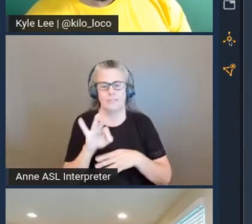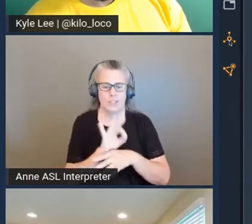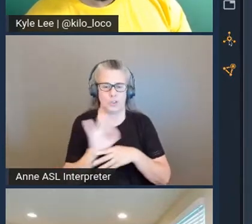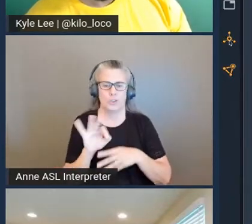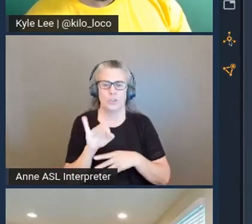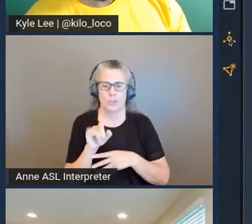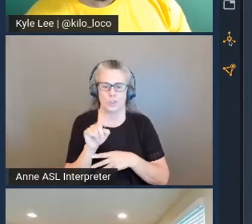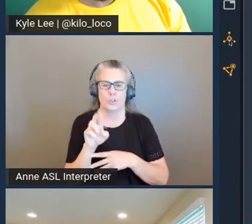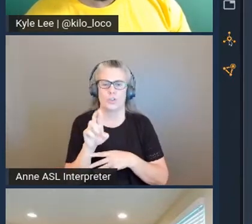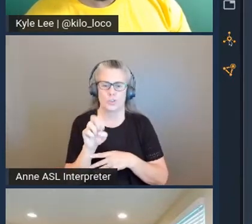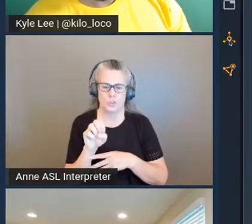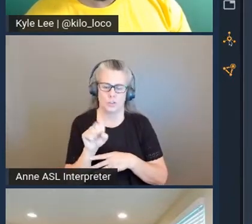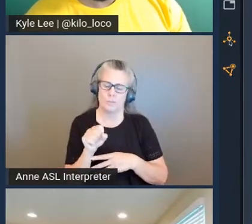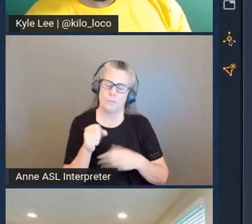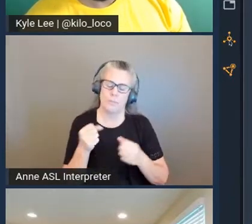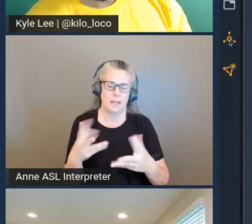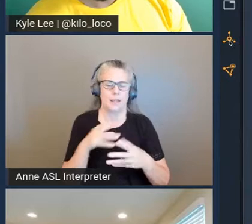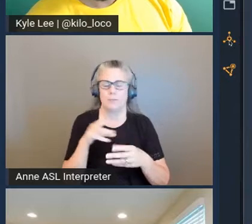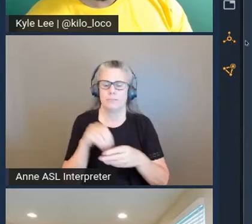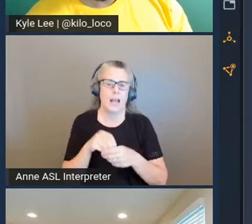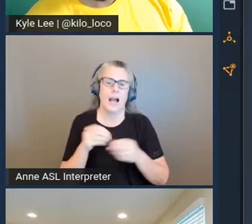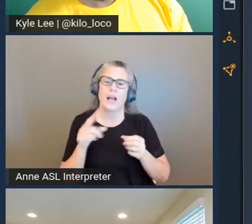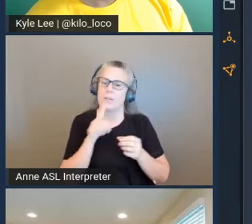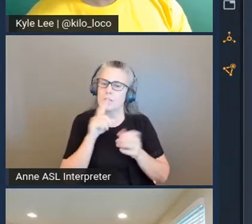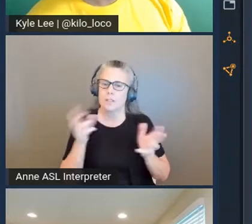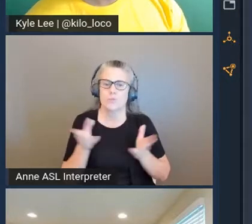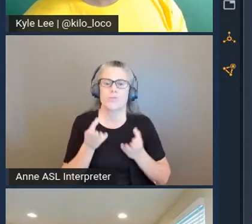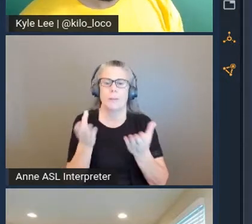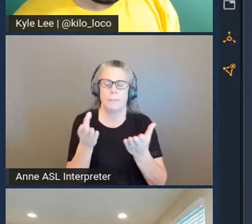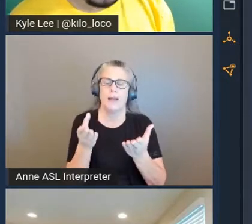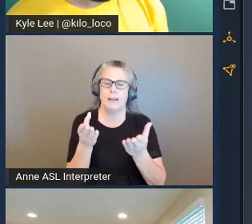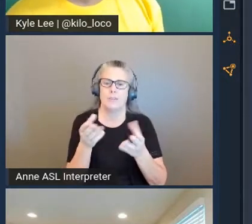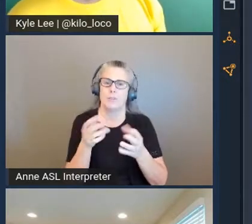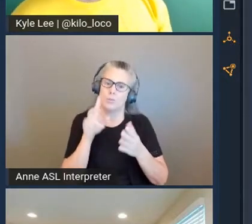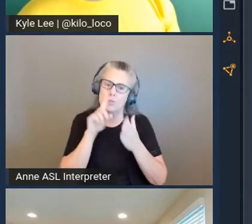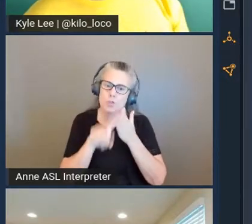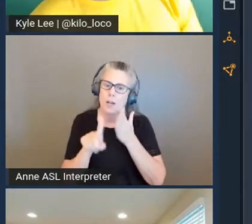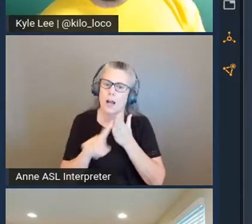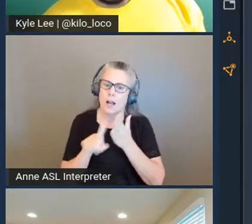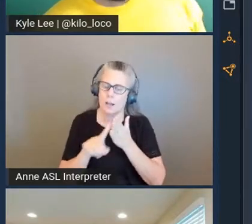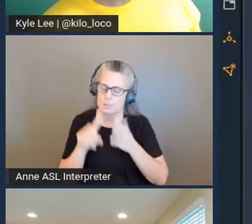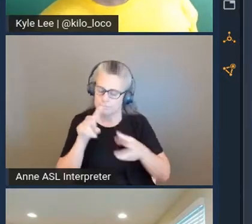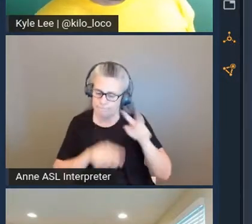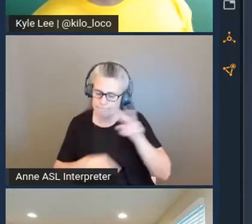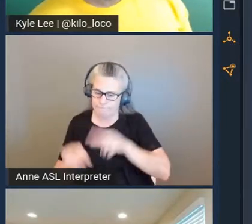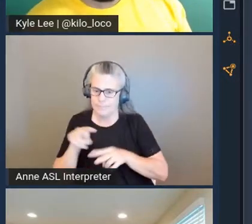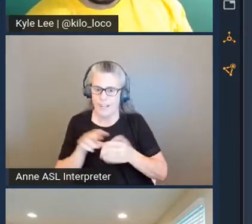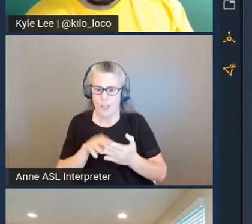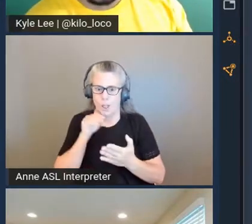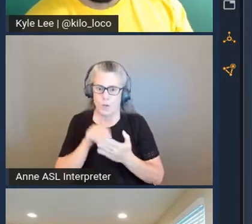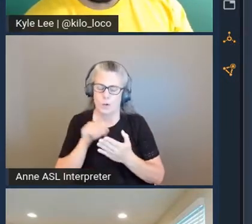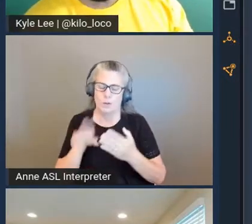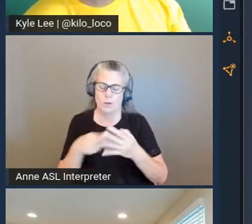of your machine learning workflows. Well, with all this amazing talk of SageMaker, I'm definitely gonna be checking out